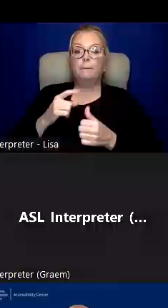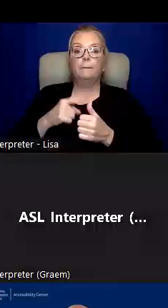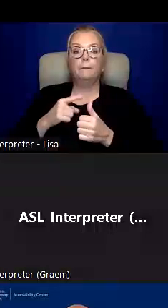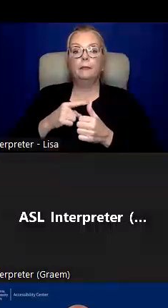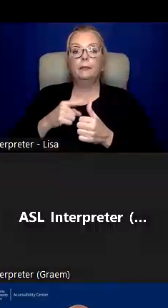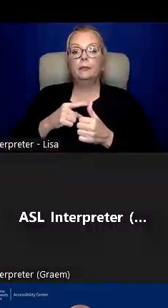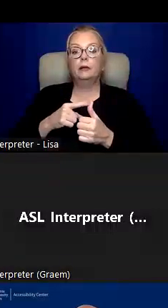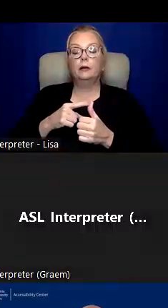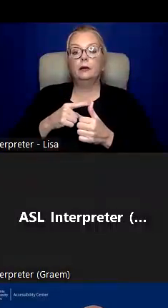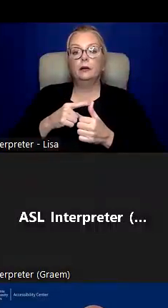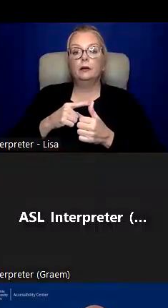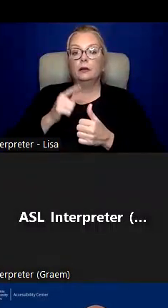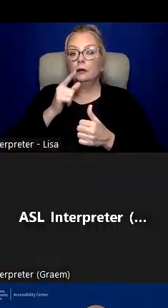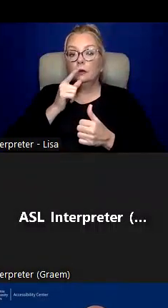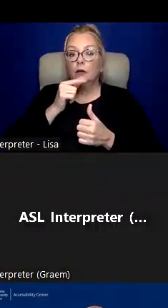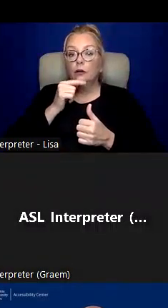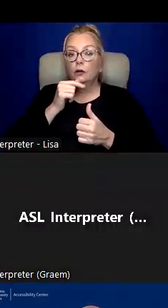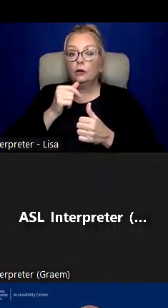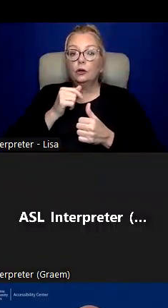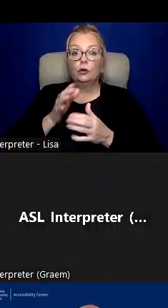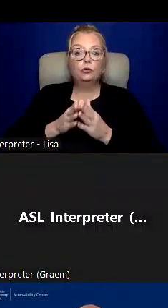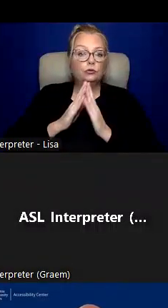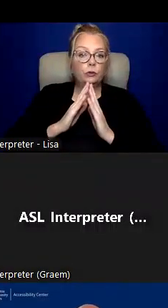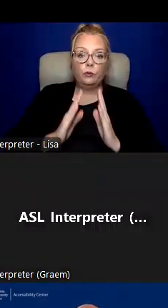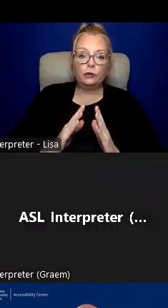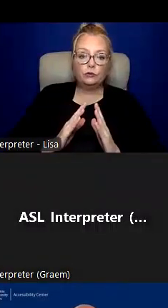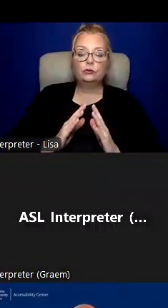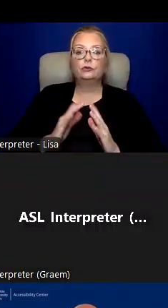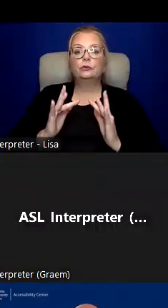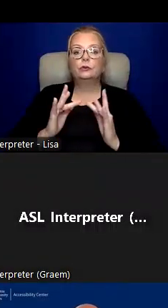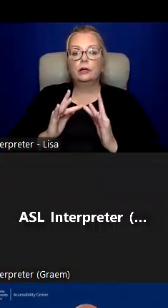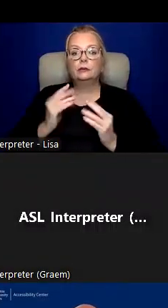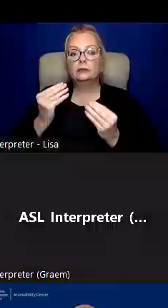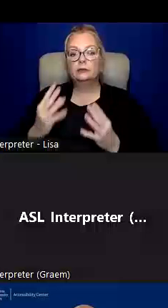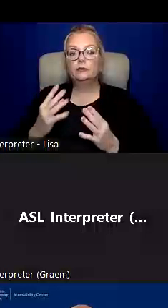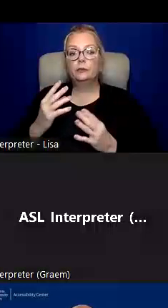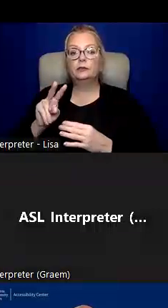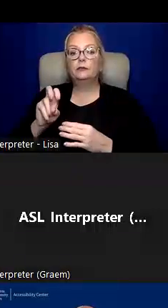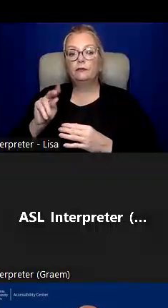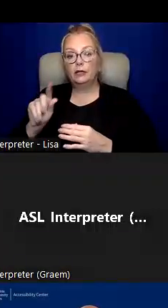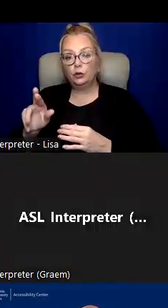about who's the purchase requester, contact information for the vendor that you plan to use,